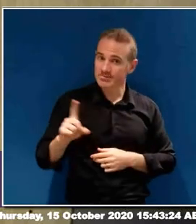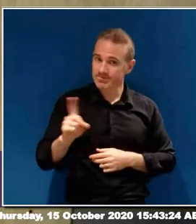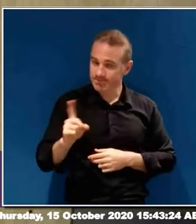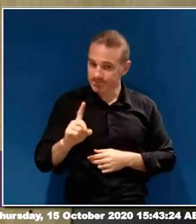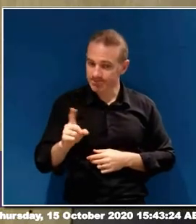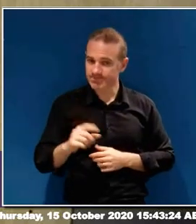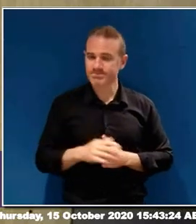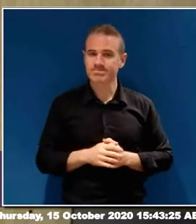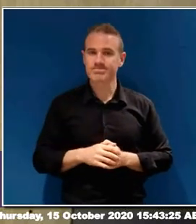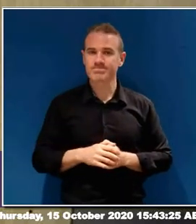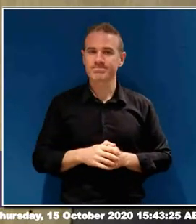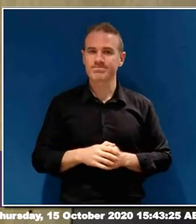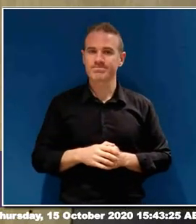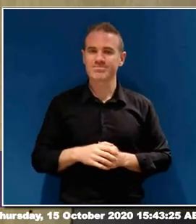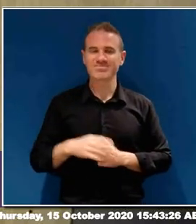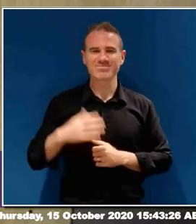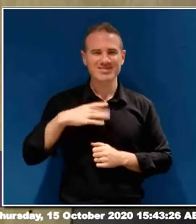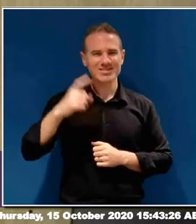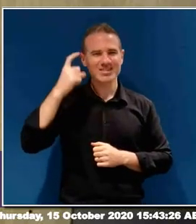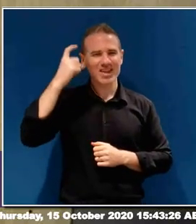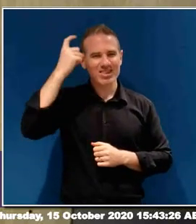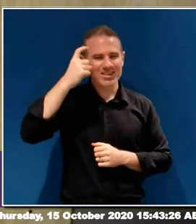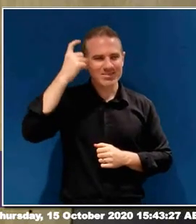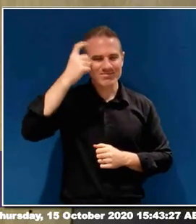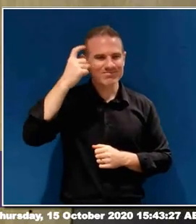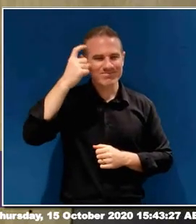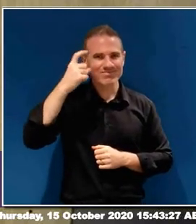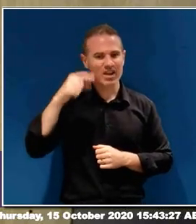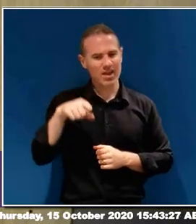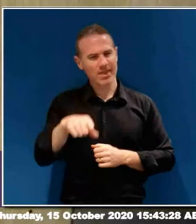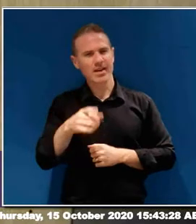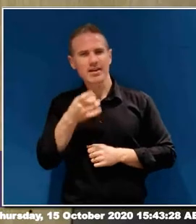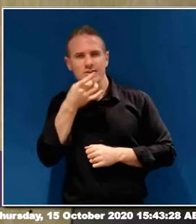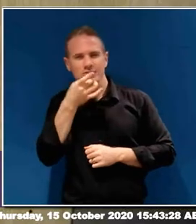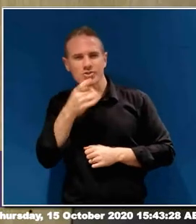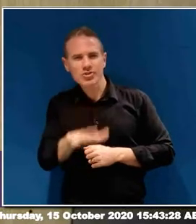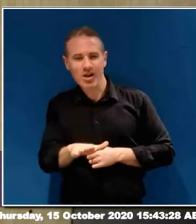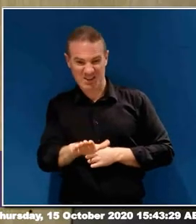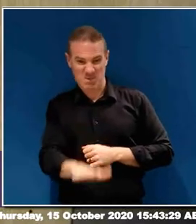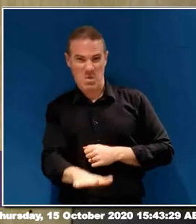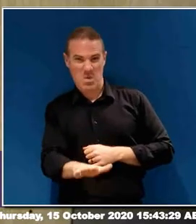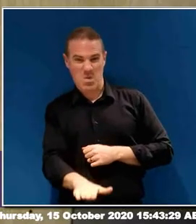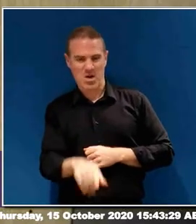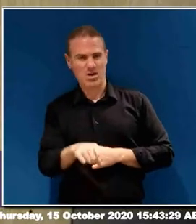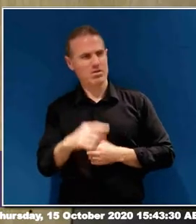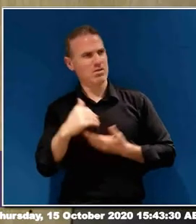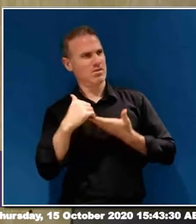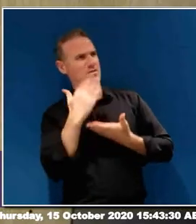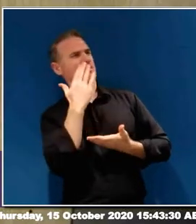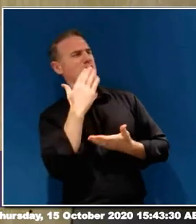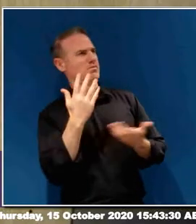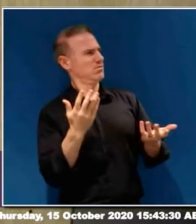lesson they're learning from that is. So whilst they might not understand it, they're still learning a lesson